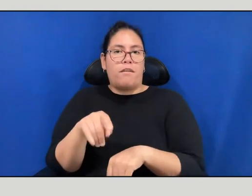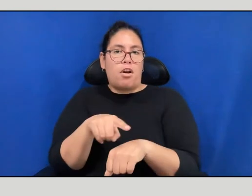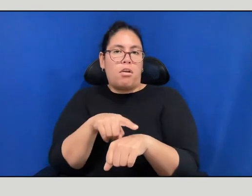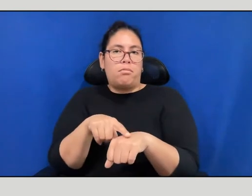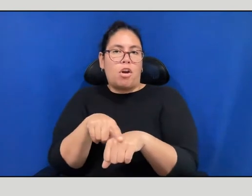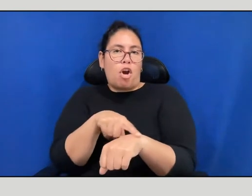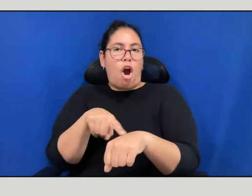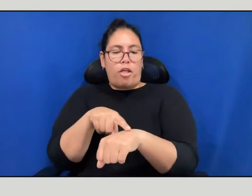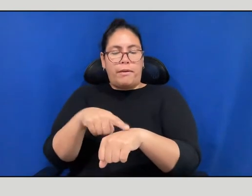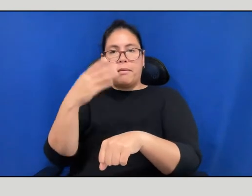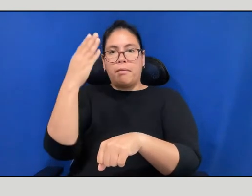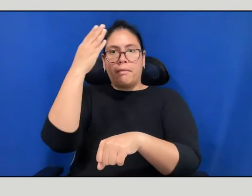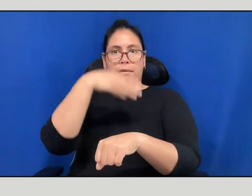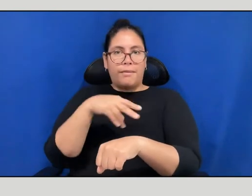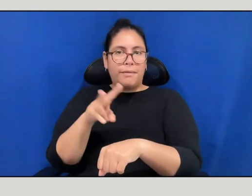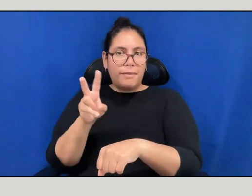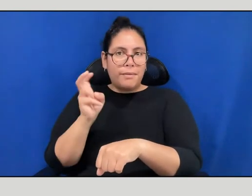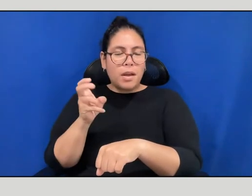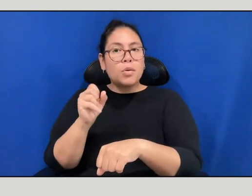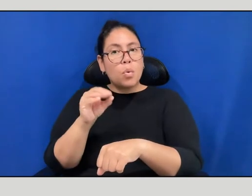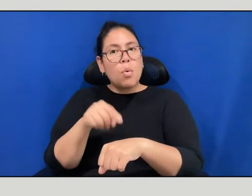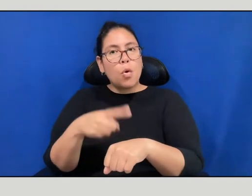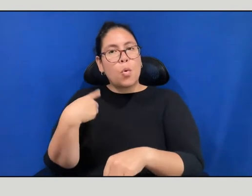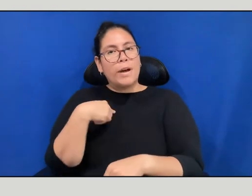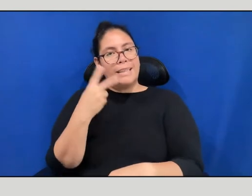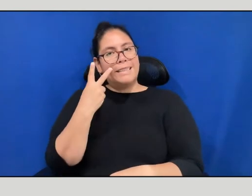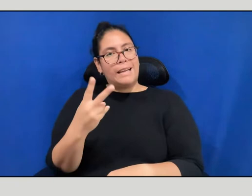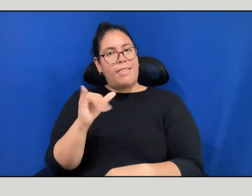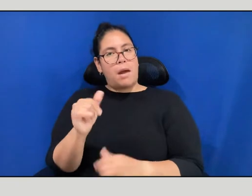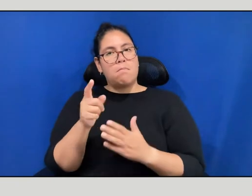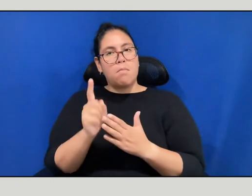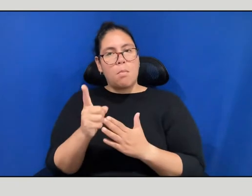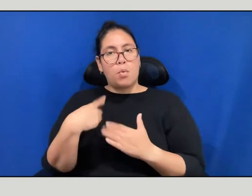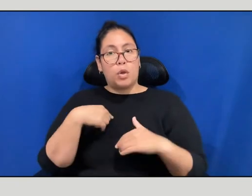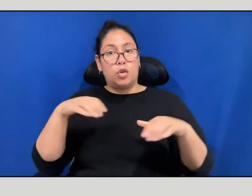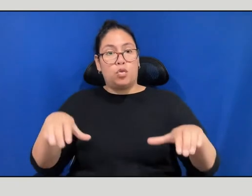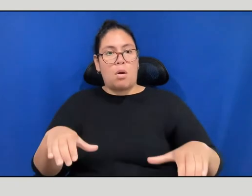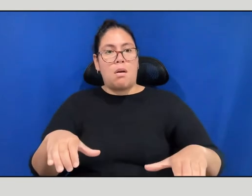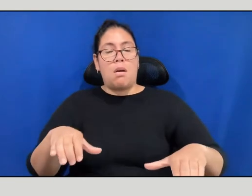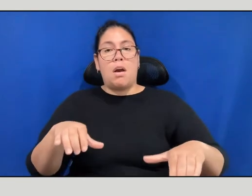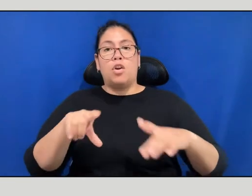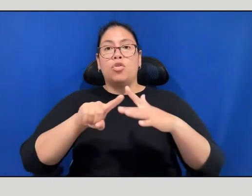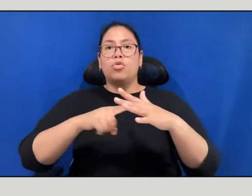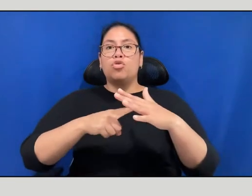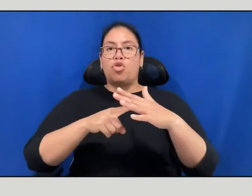We were seeing at the moment we were doing it that all of that was shifting as we were studying it,